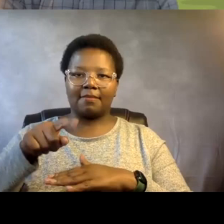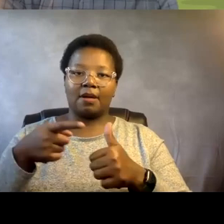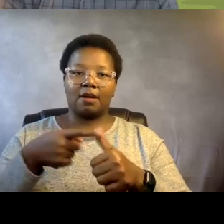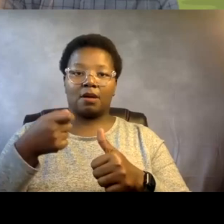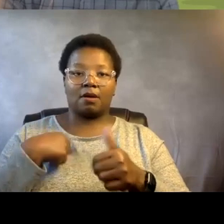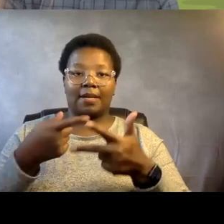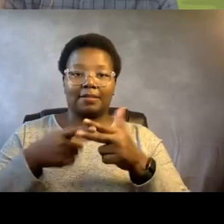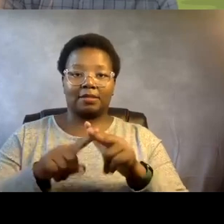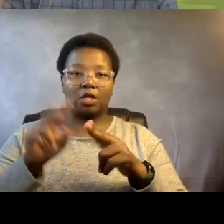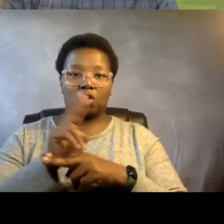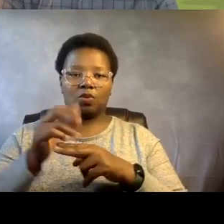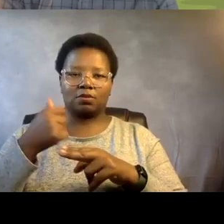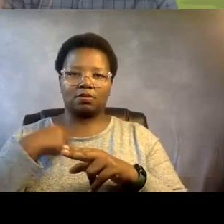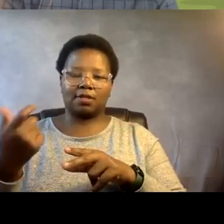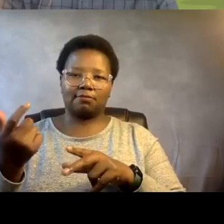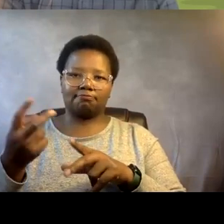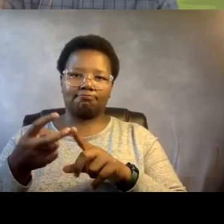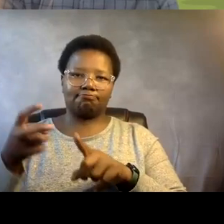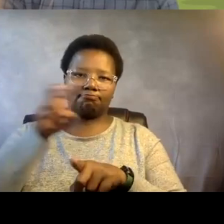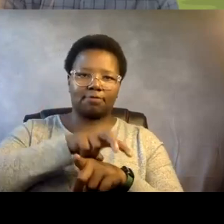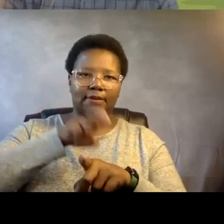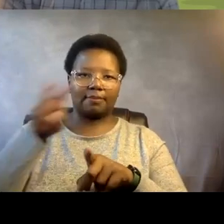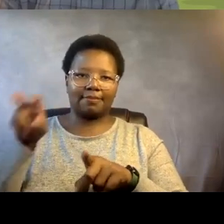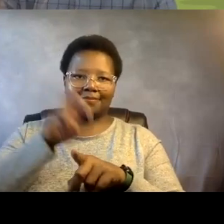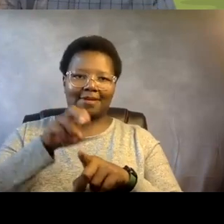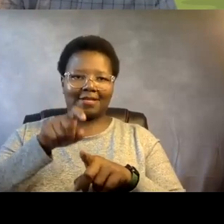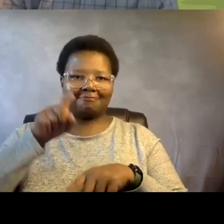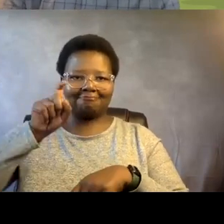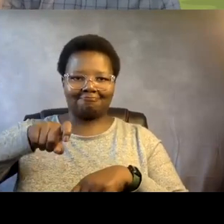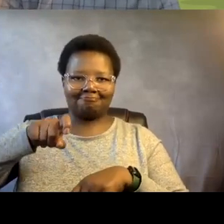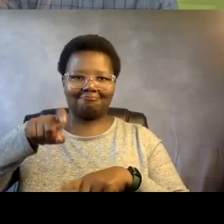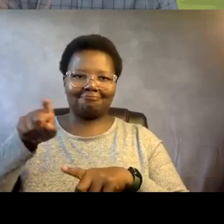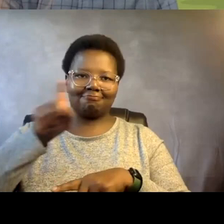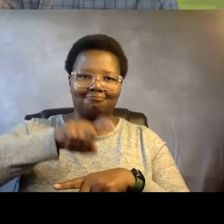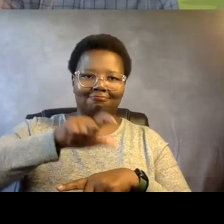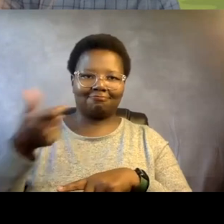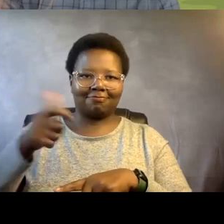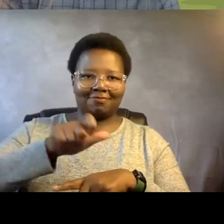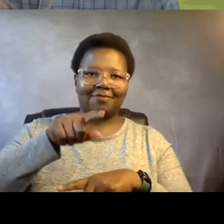I did jump a little bit, there's a, come on. There's a little skip link at the beginning, but